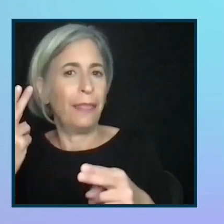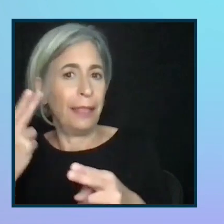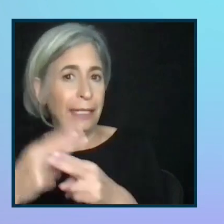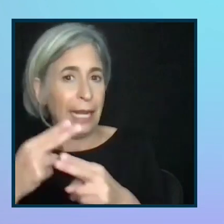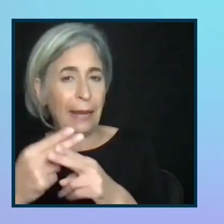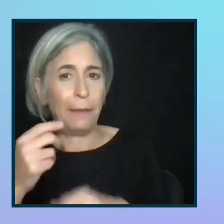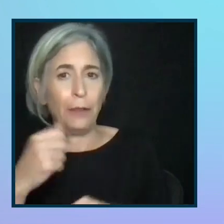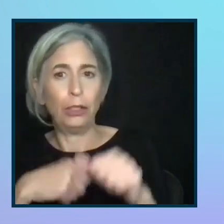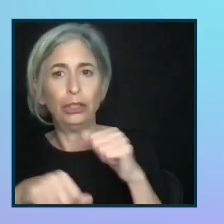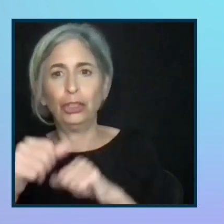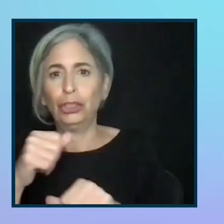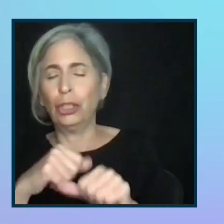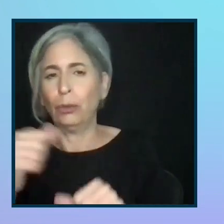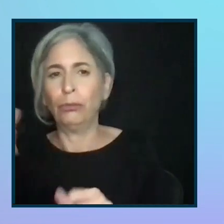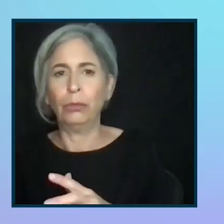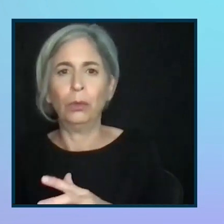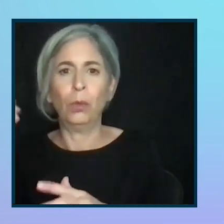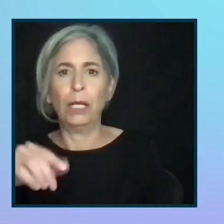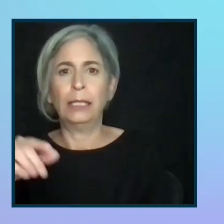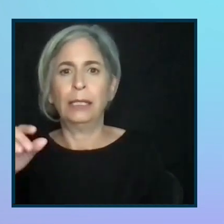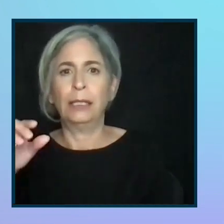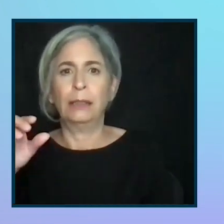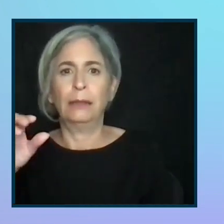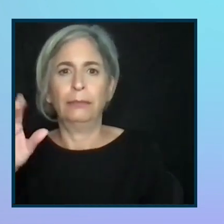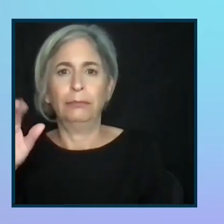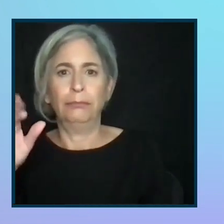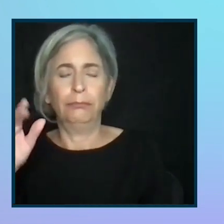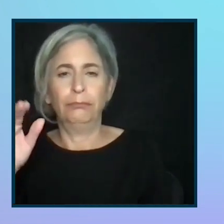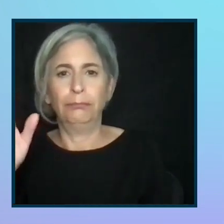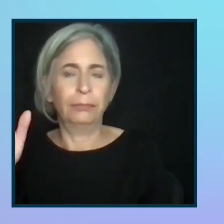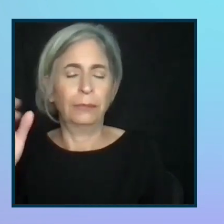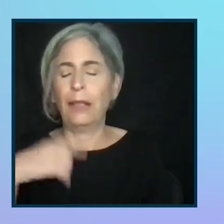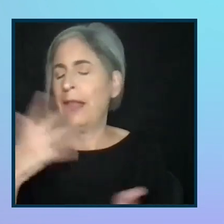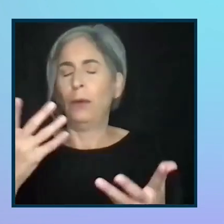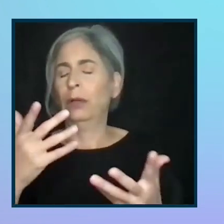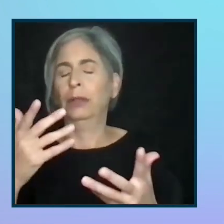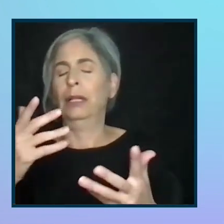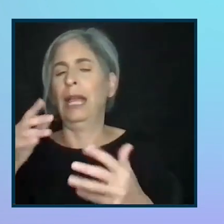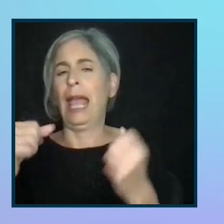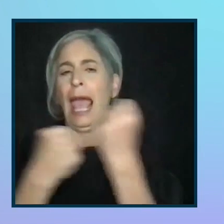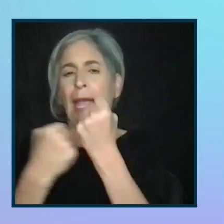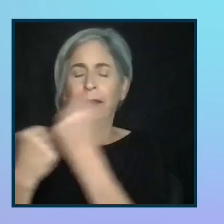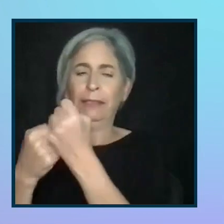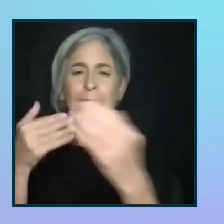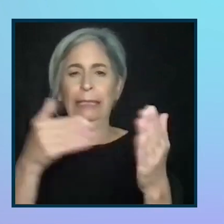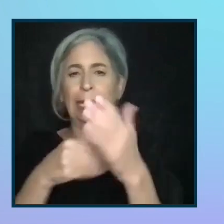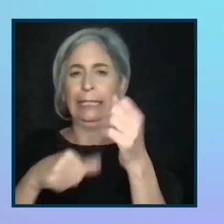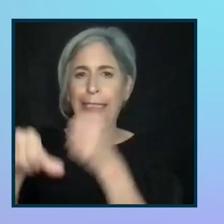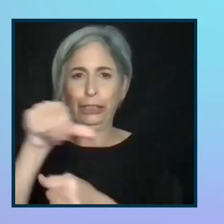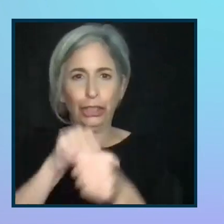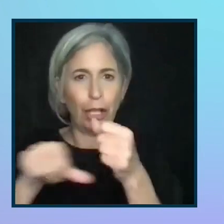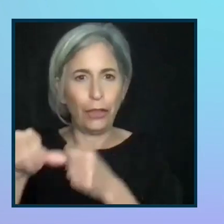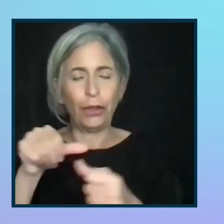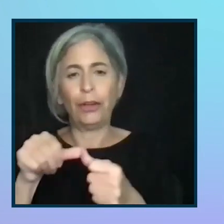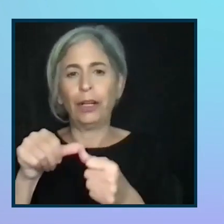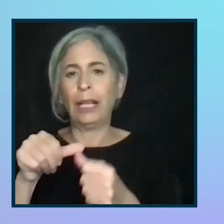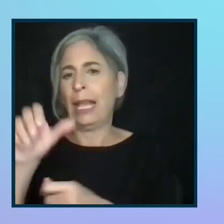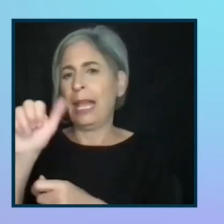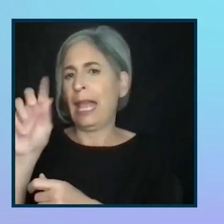they were essentially pitting activists up against each other. And afterward there was this person on Twitter, his name is Adam H. Johnson,